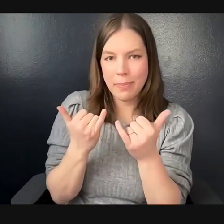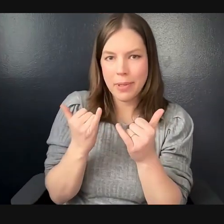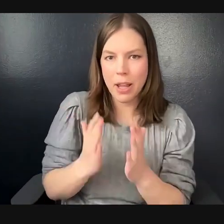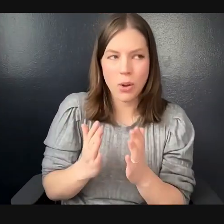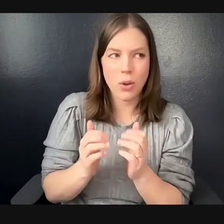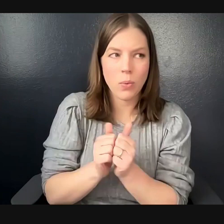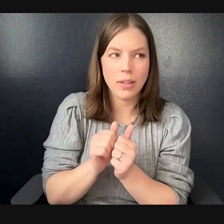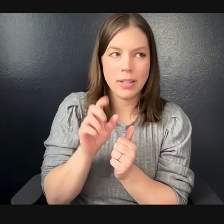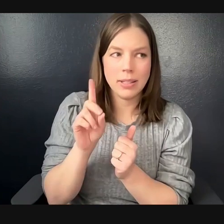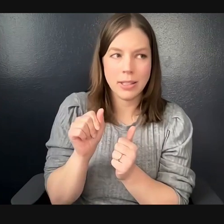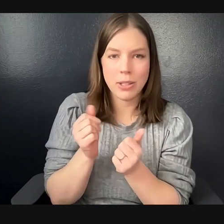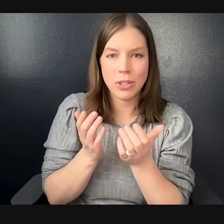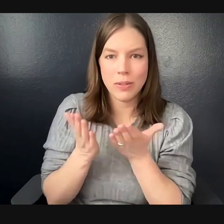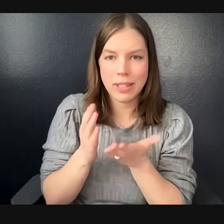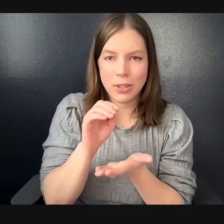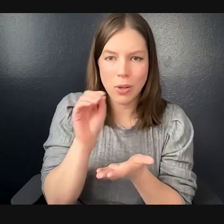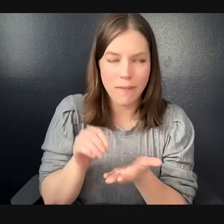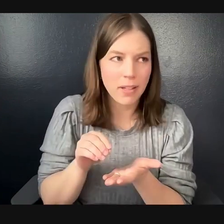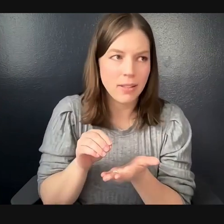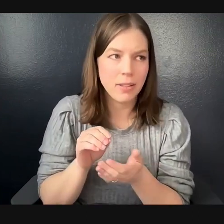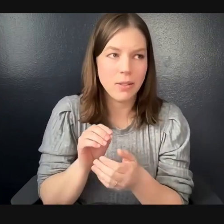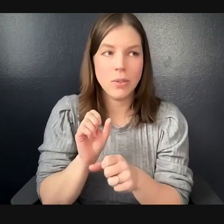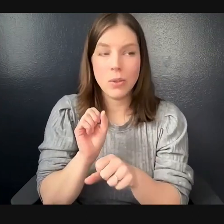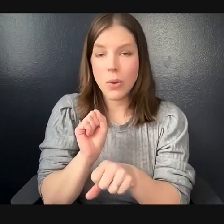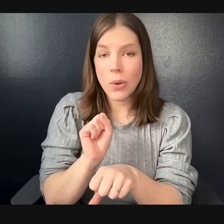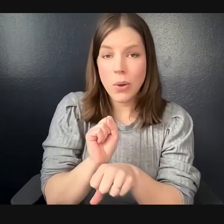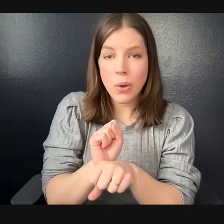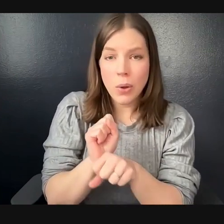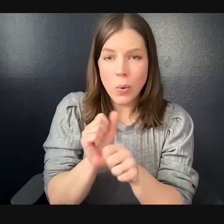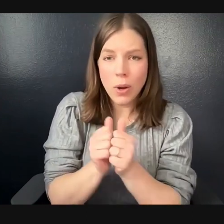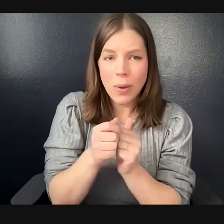Be a team player with the Disability Services Office.